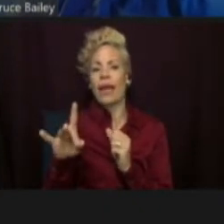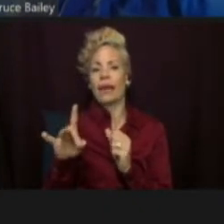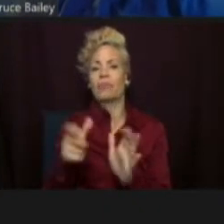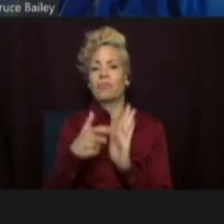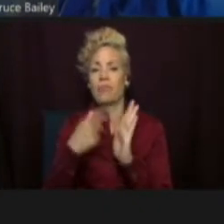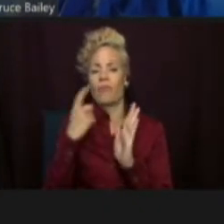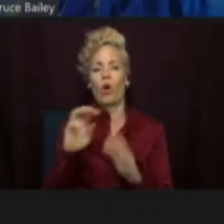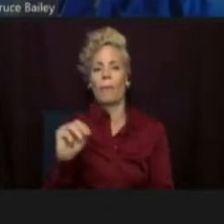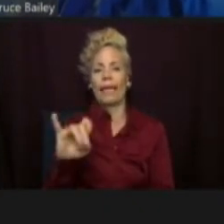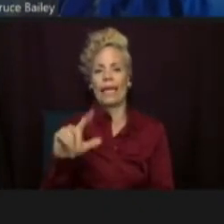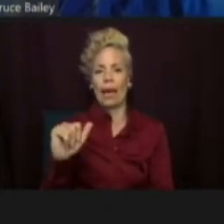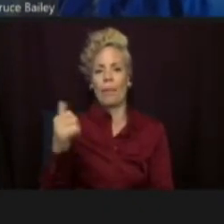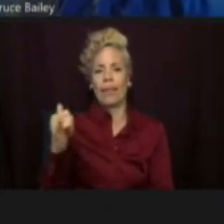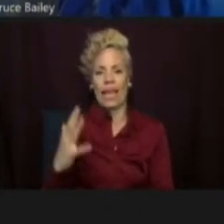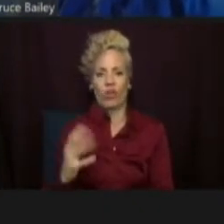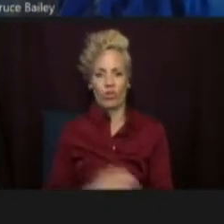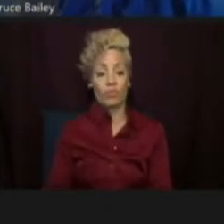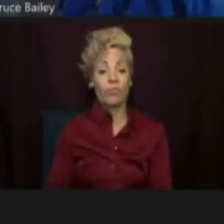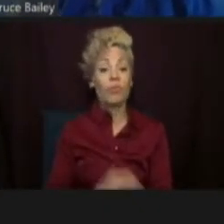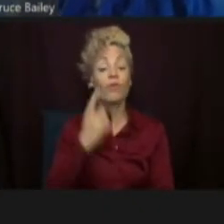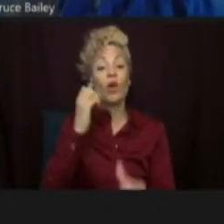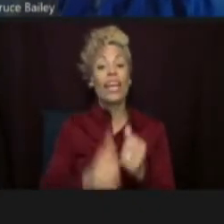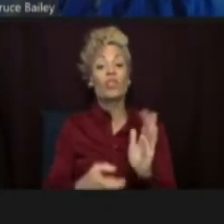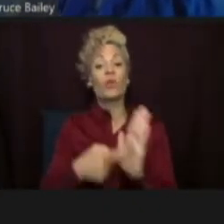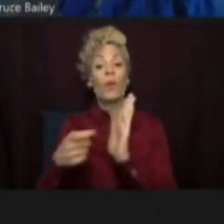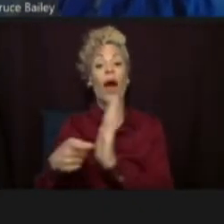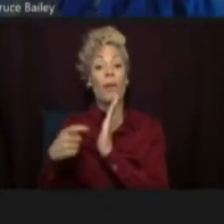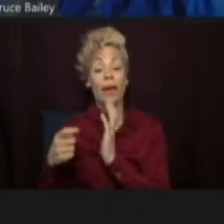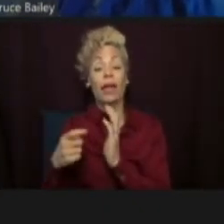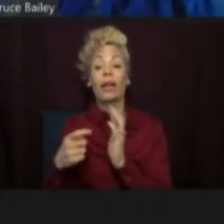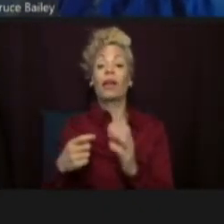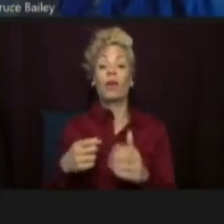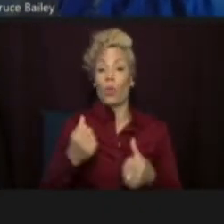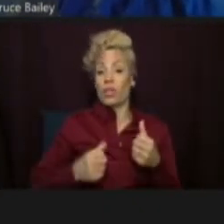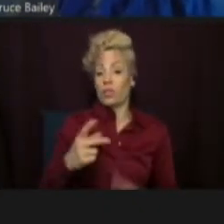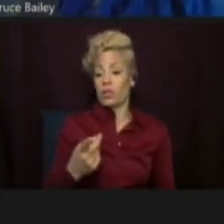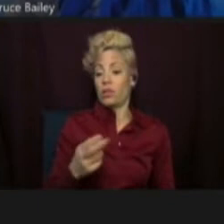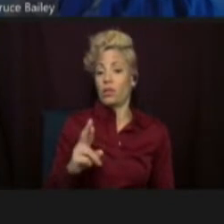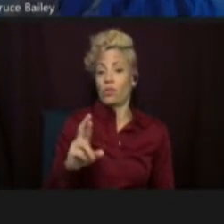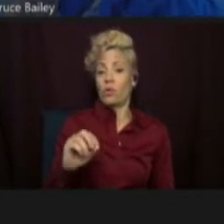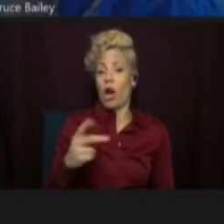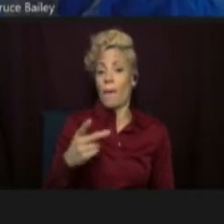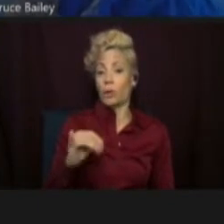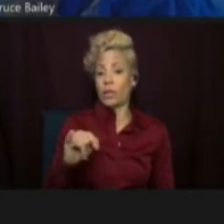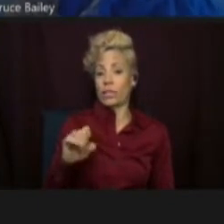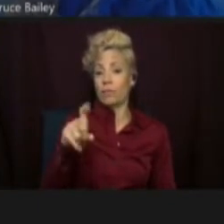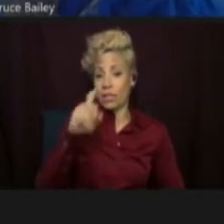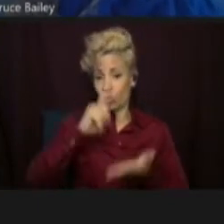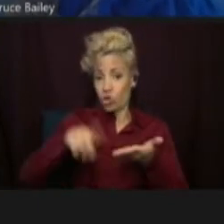For each requirement, the properties that need to be checked to determine conformance, are detailed.